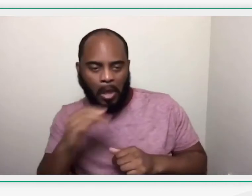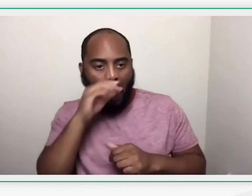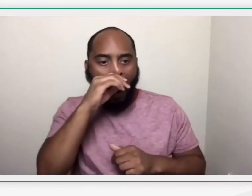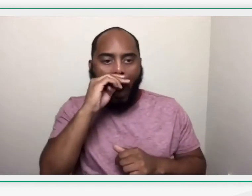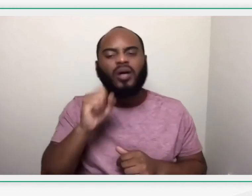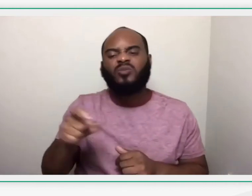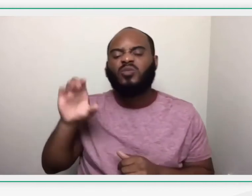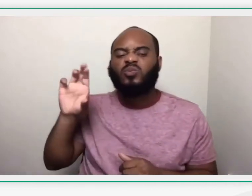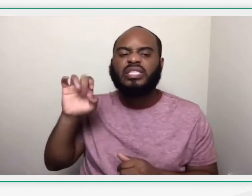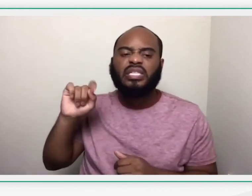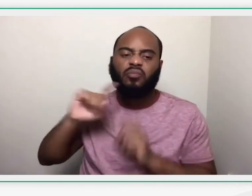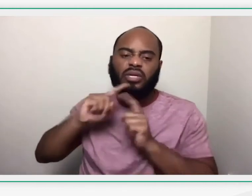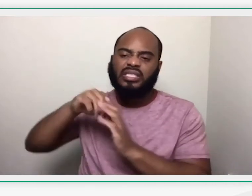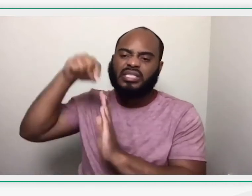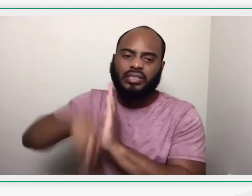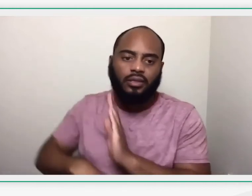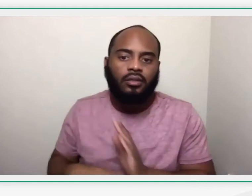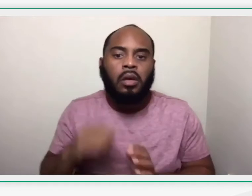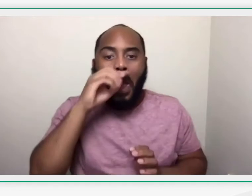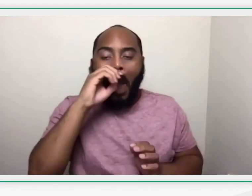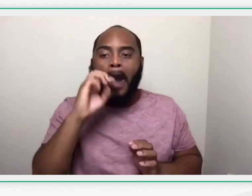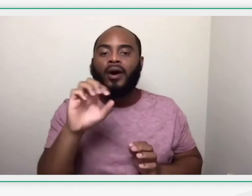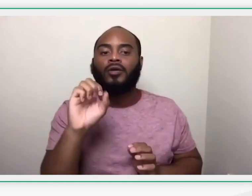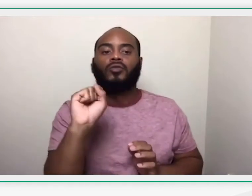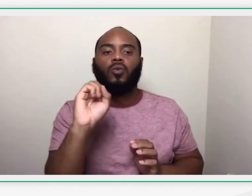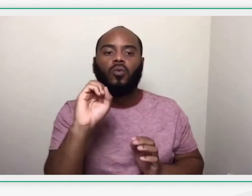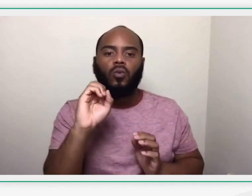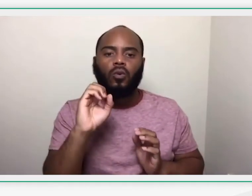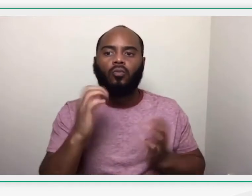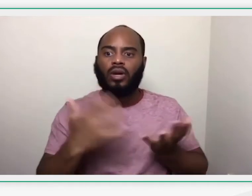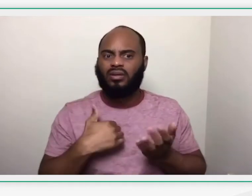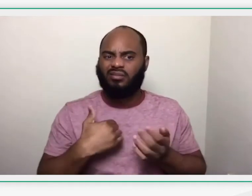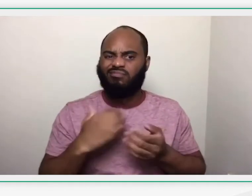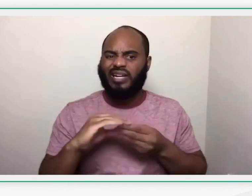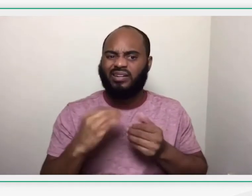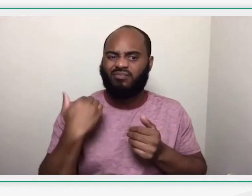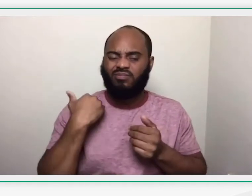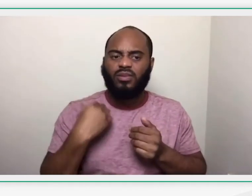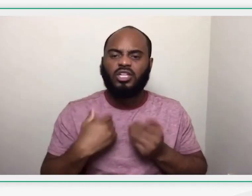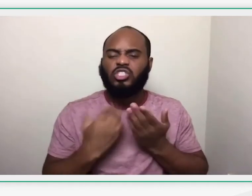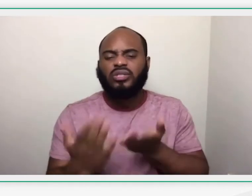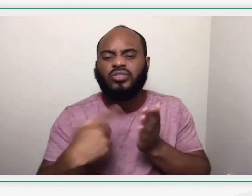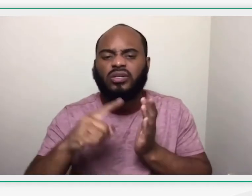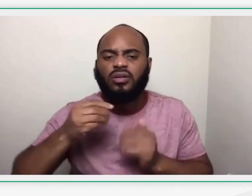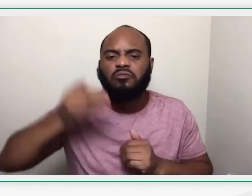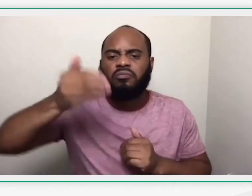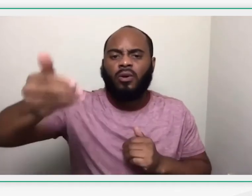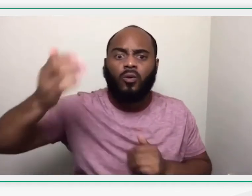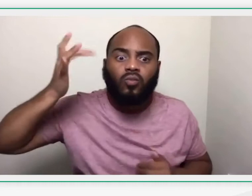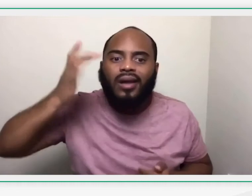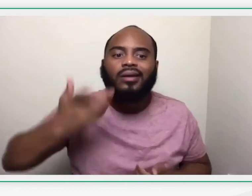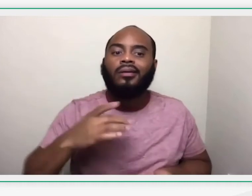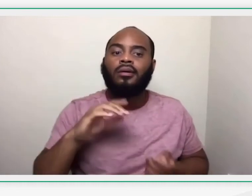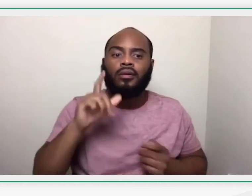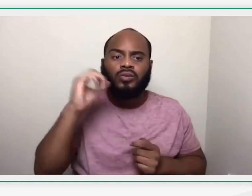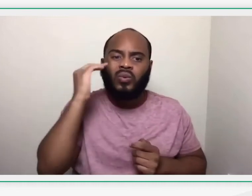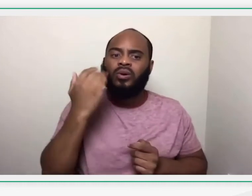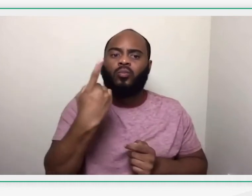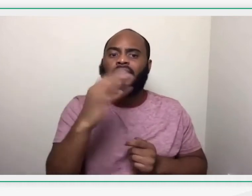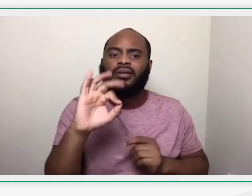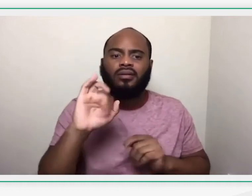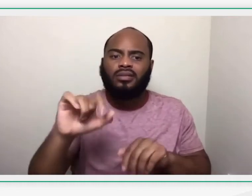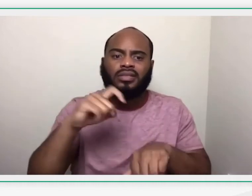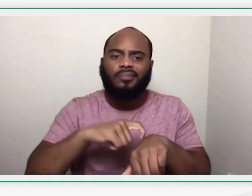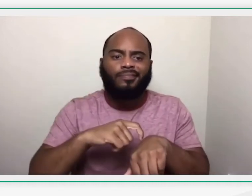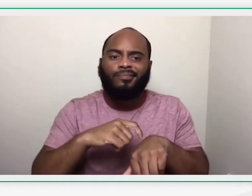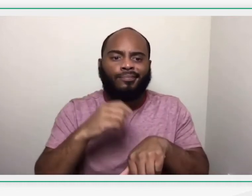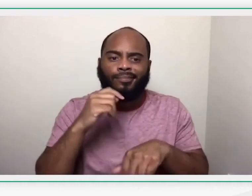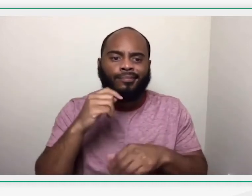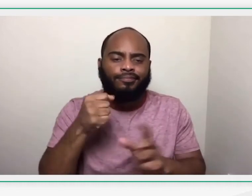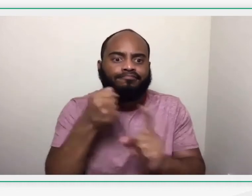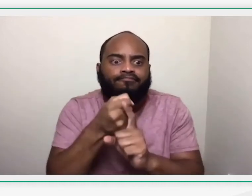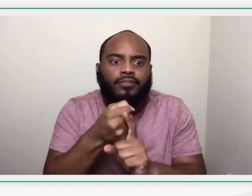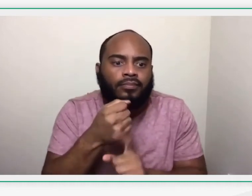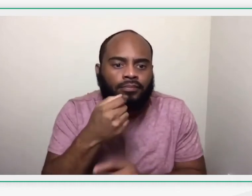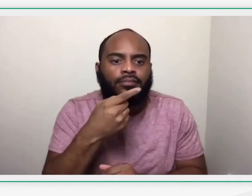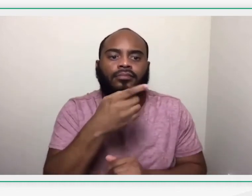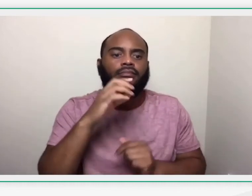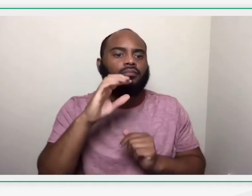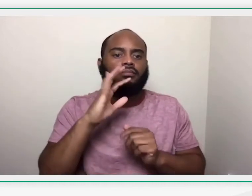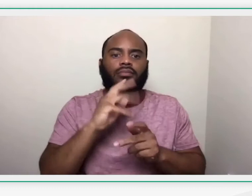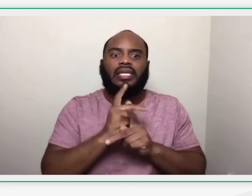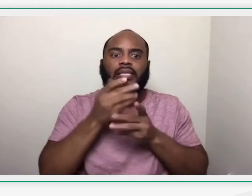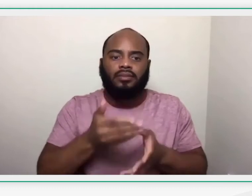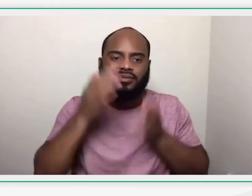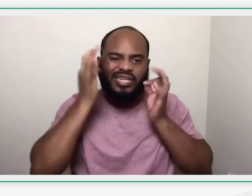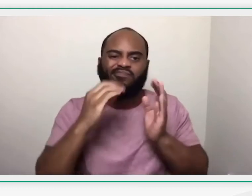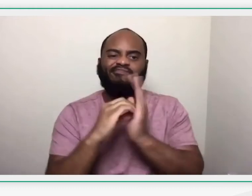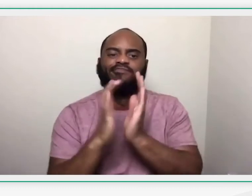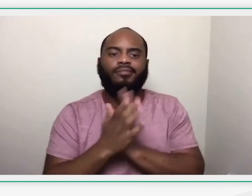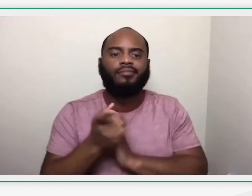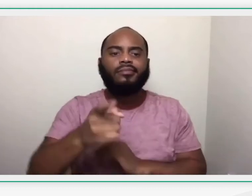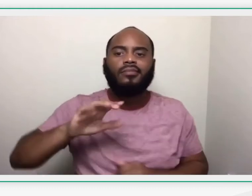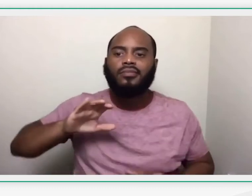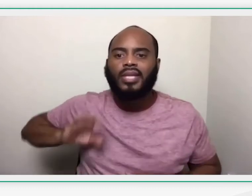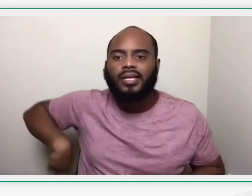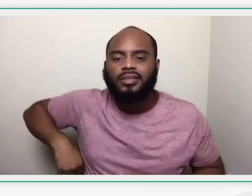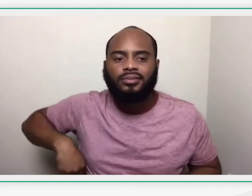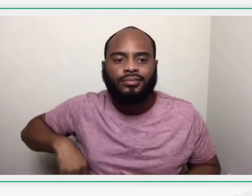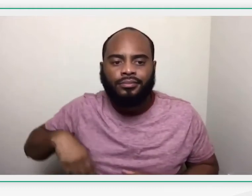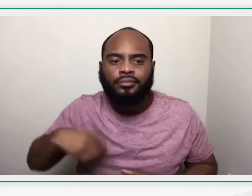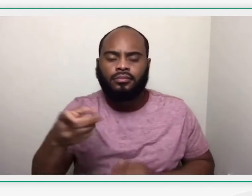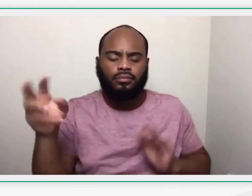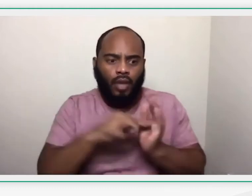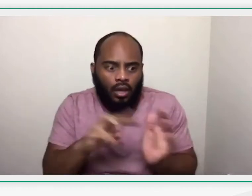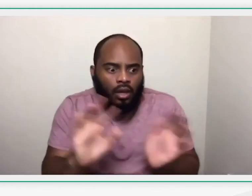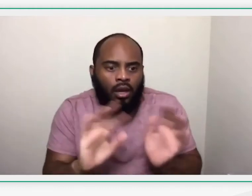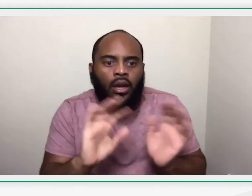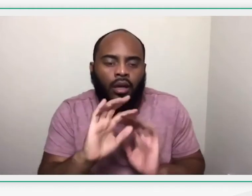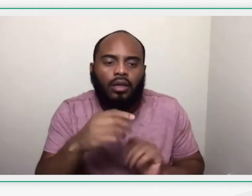So, the credit score will show that history, and it gets in-depth tracking every month of your payment. And same thing I said just a second ago, I suggest you check your credit score frequently because you have no idea when a lender might want to document that you were late.